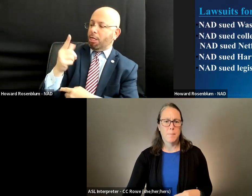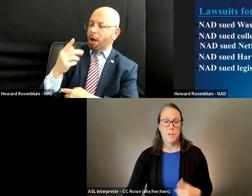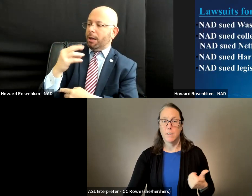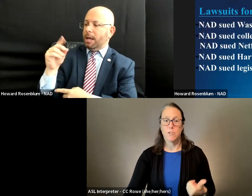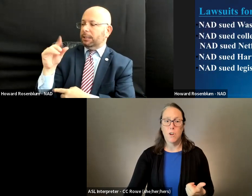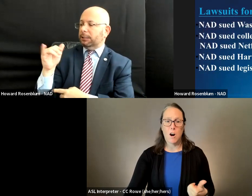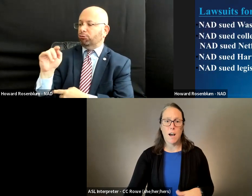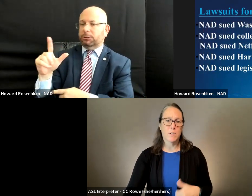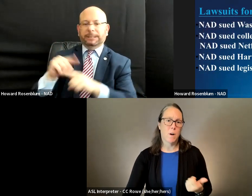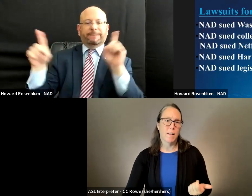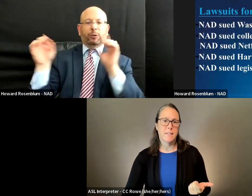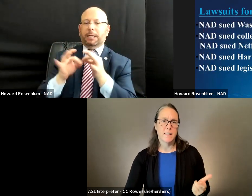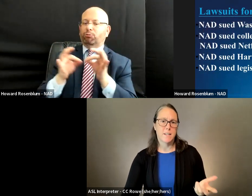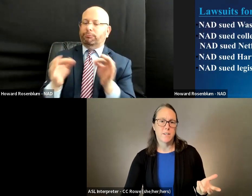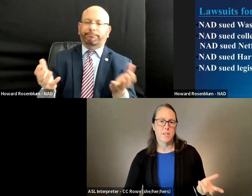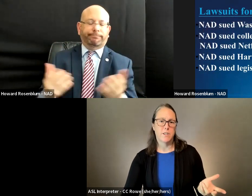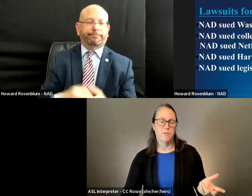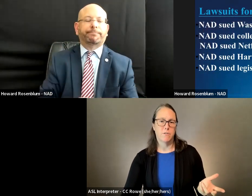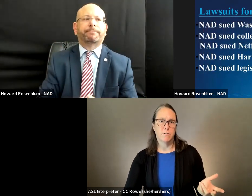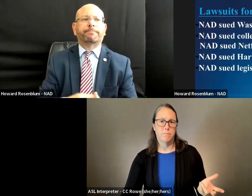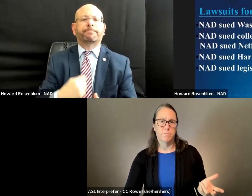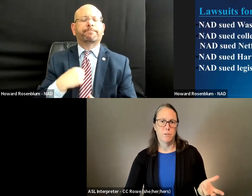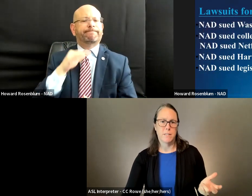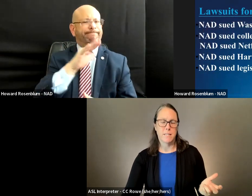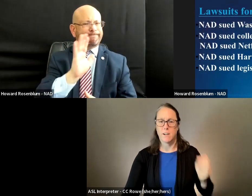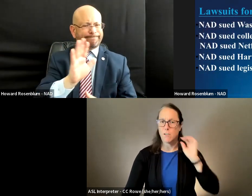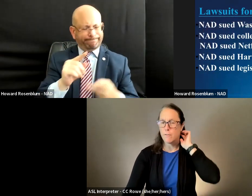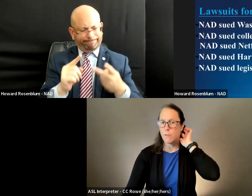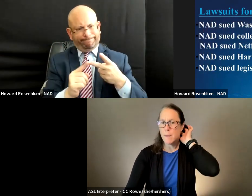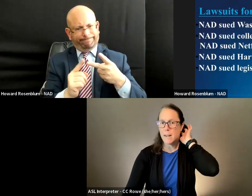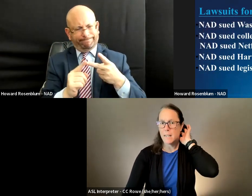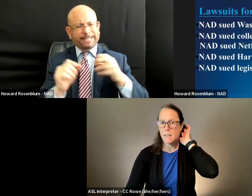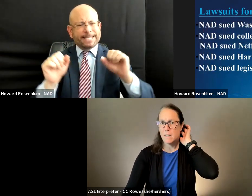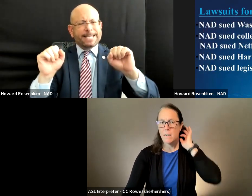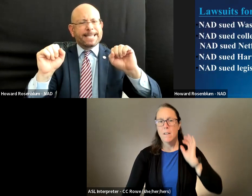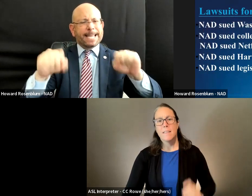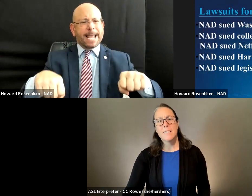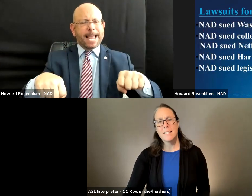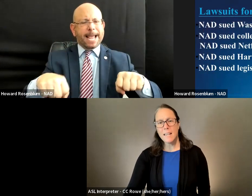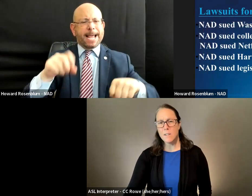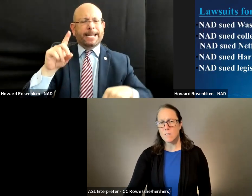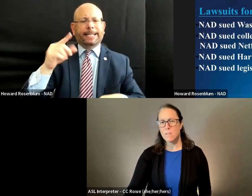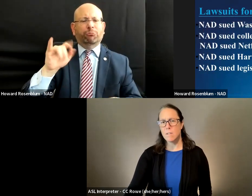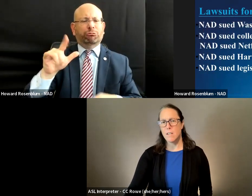Okay. Anyway, we were working with NetFlix and they gave us these two reasons that they wouldn't provide captioning, the law